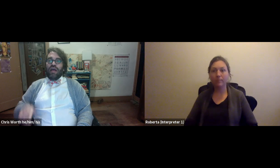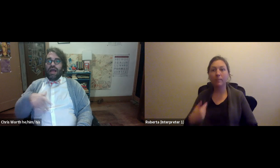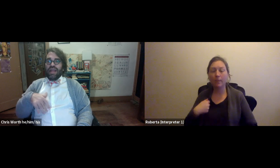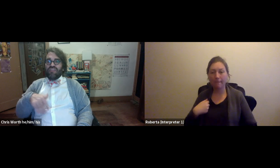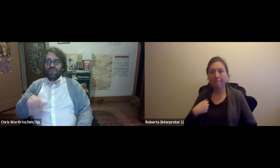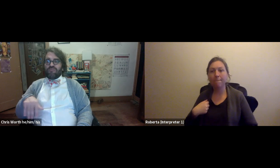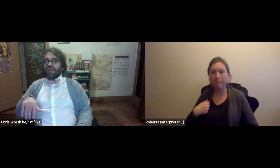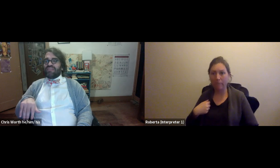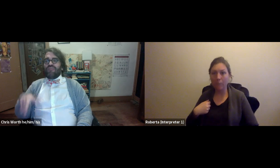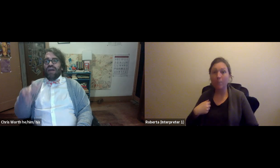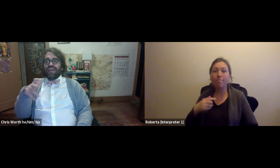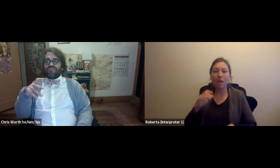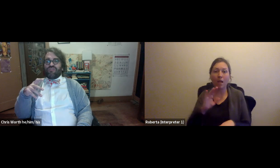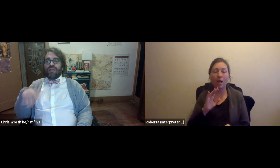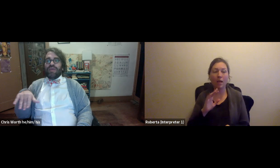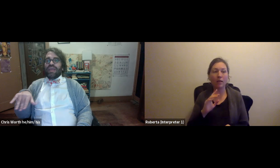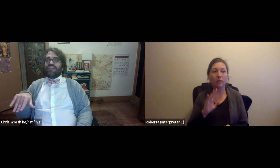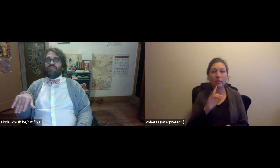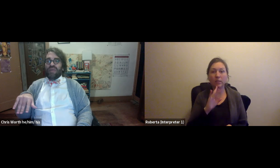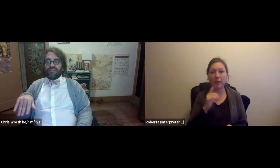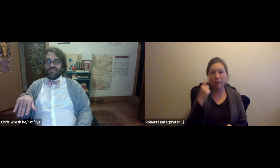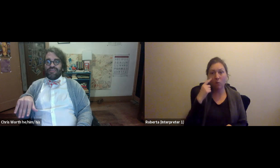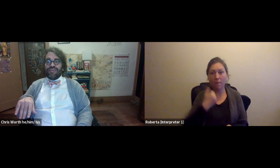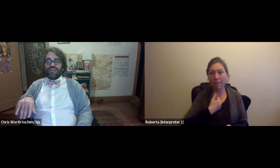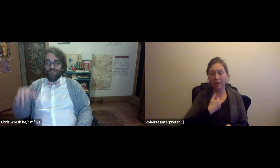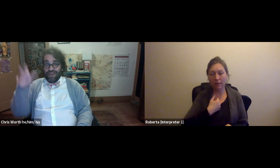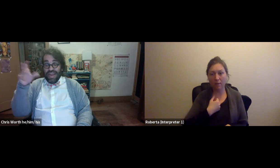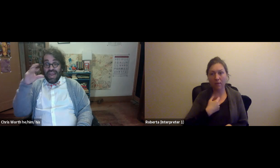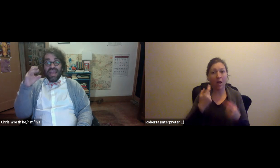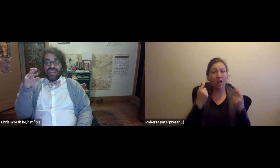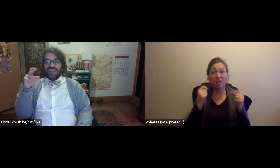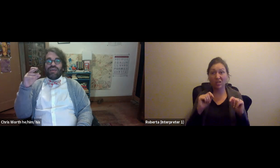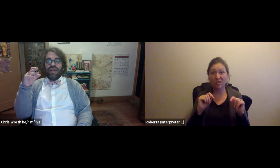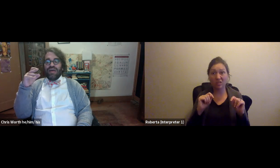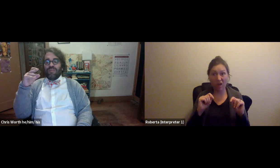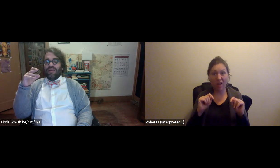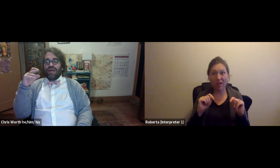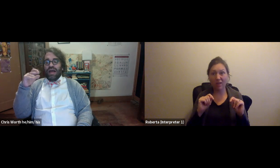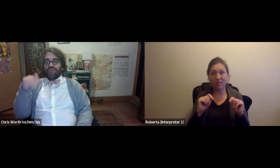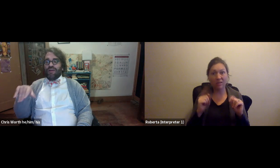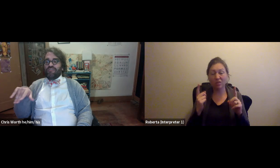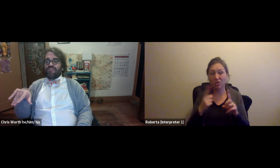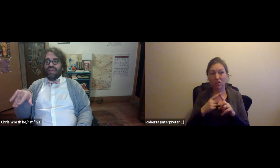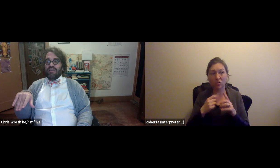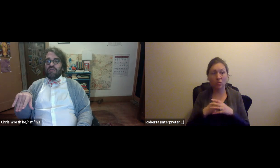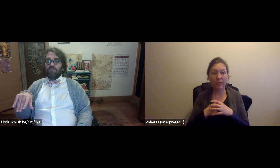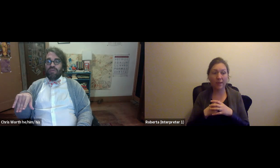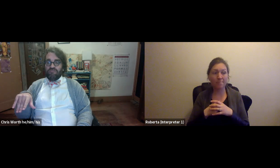I can speak for myself, I just try to make headspace. Yeah, I try to like be very,